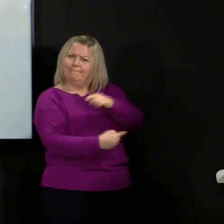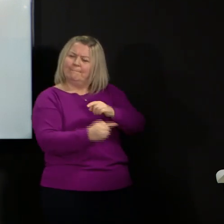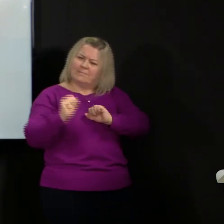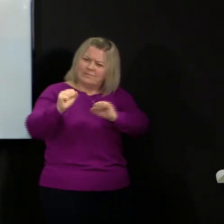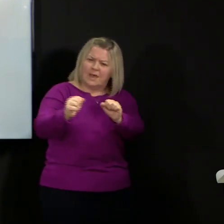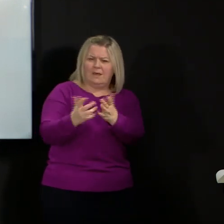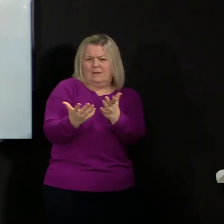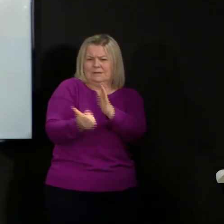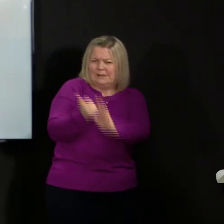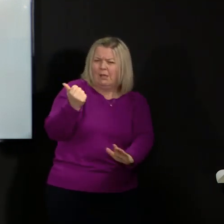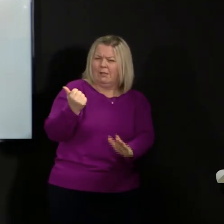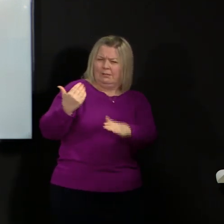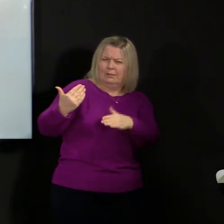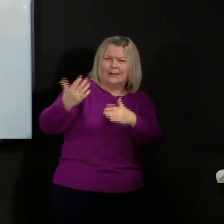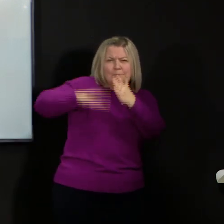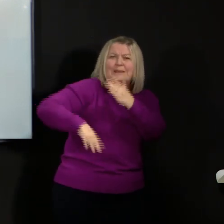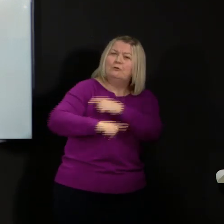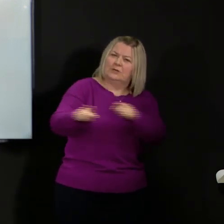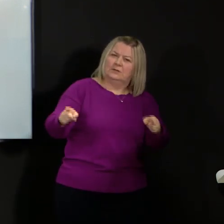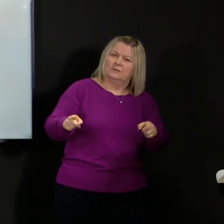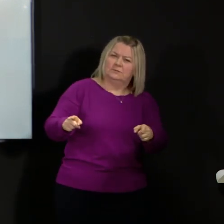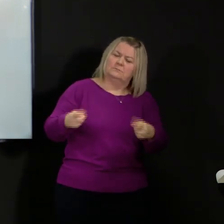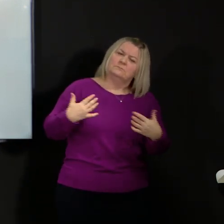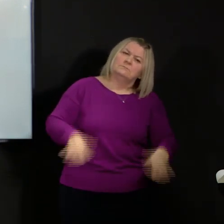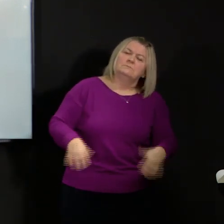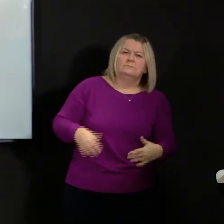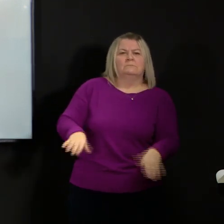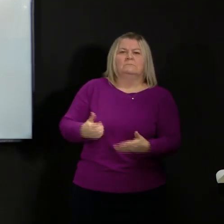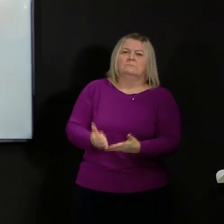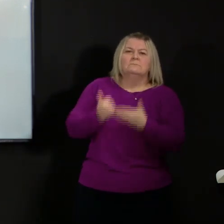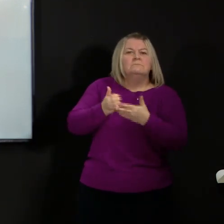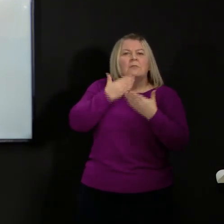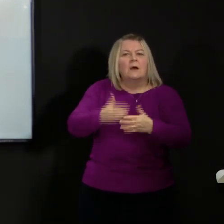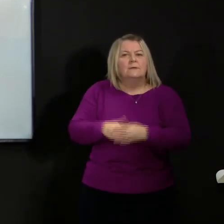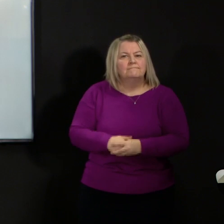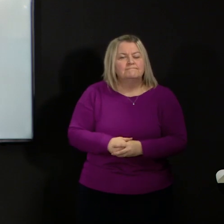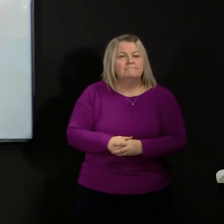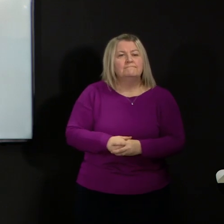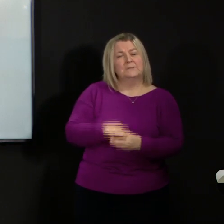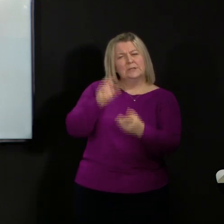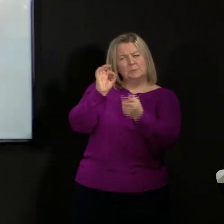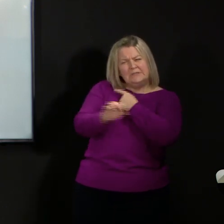needed care and experience. Depending on their specialism, there are different